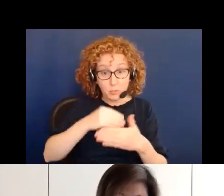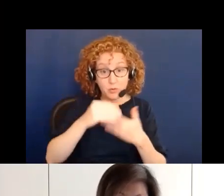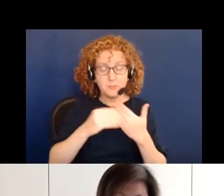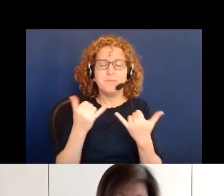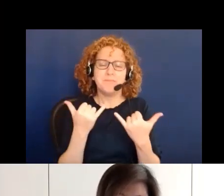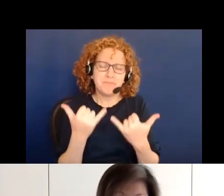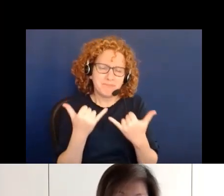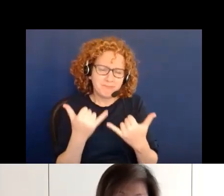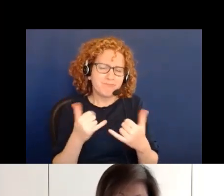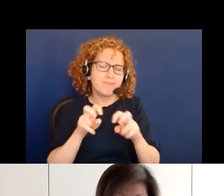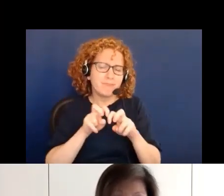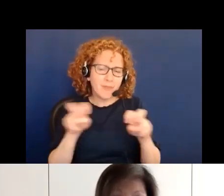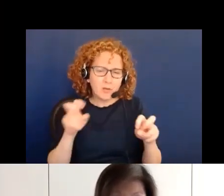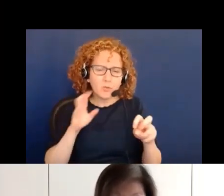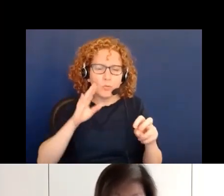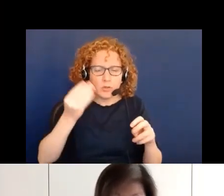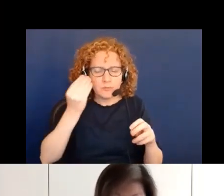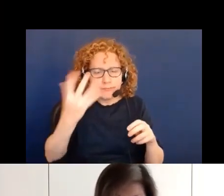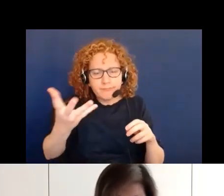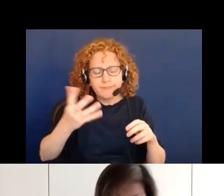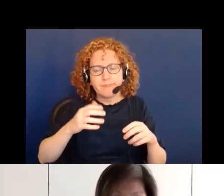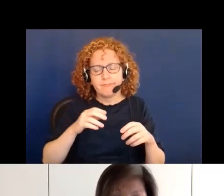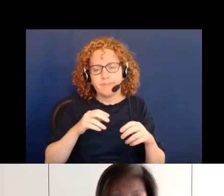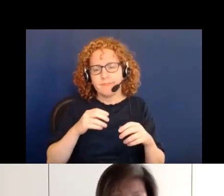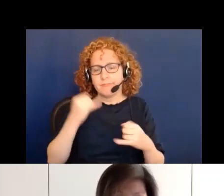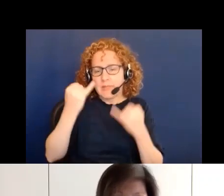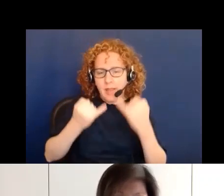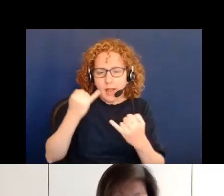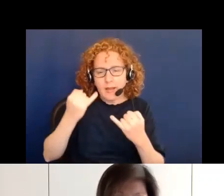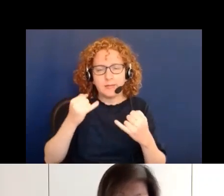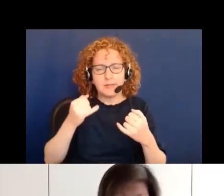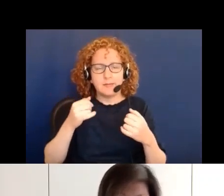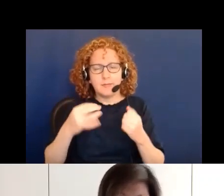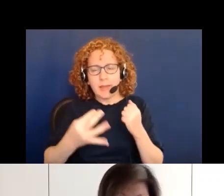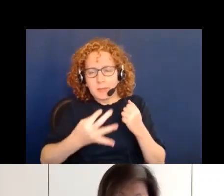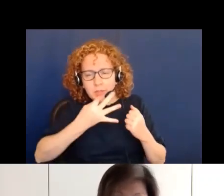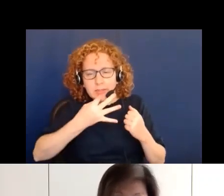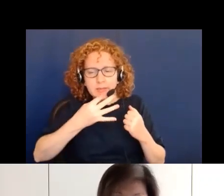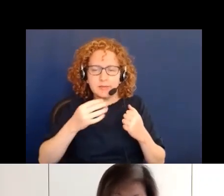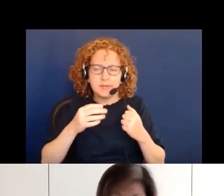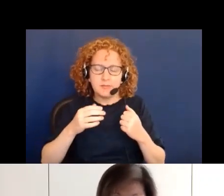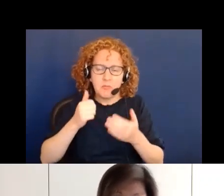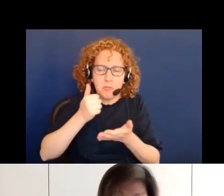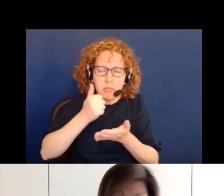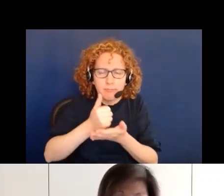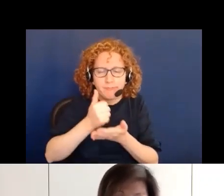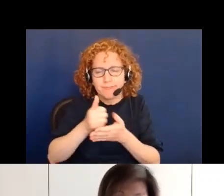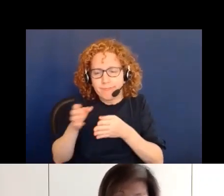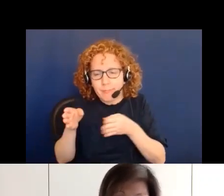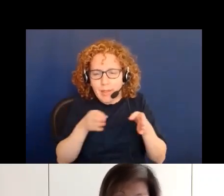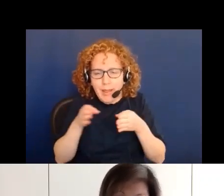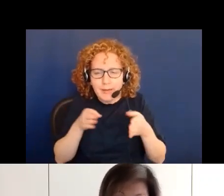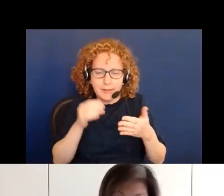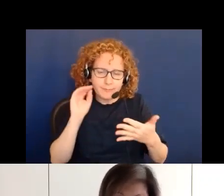and some helpful planning tips as we set the stage for the challenges and issues that all of us are